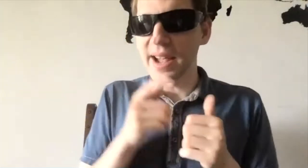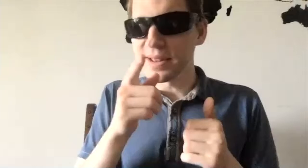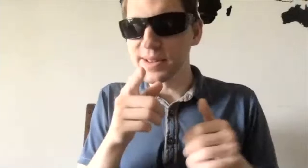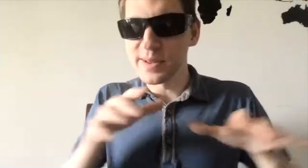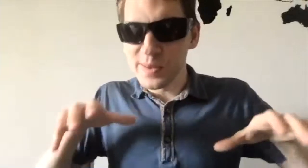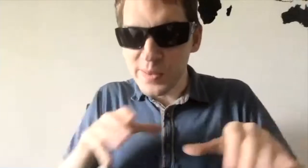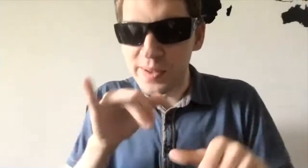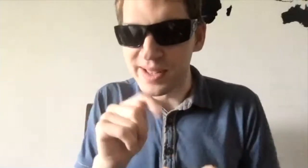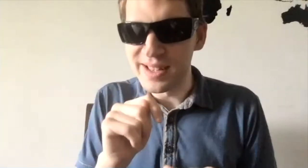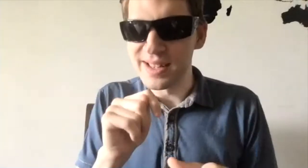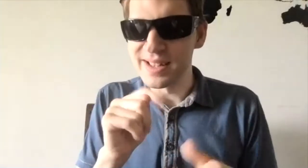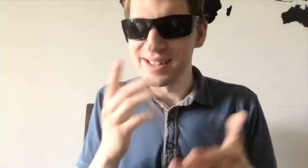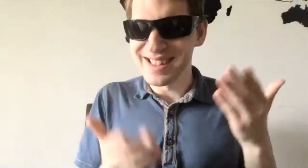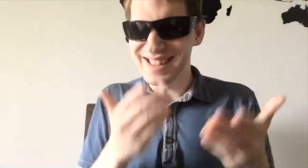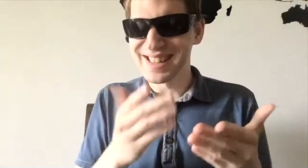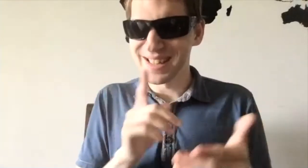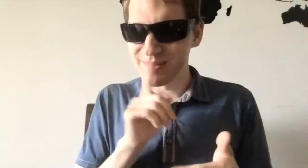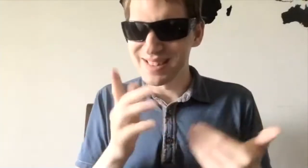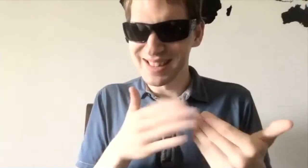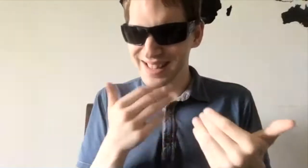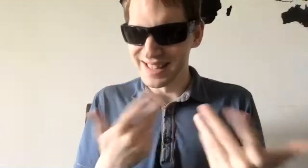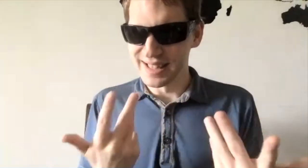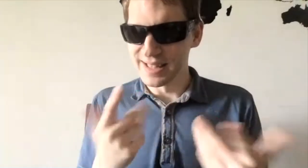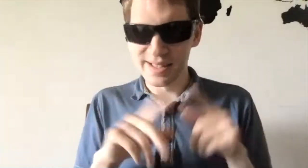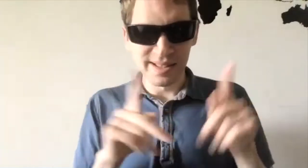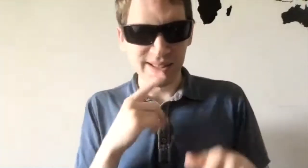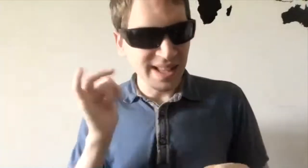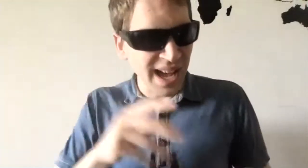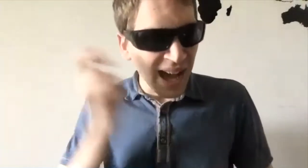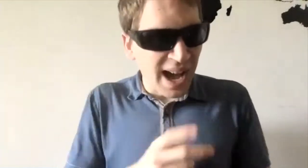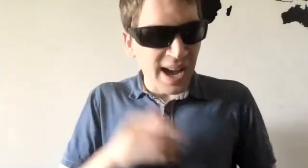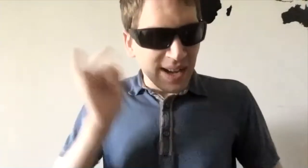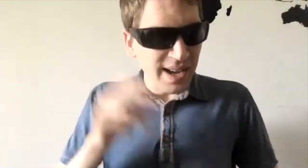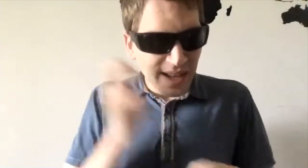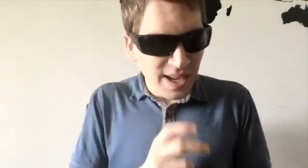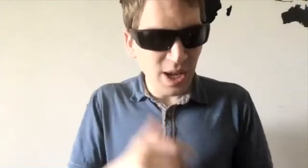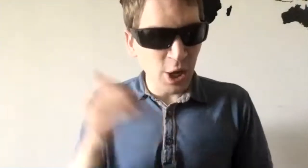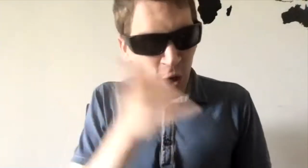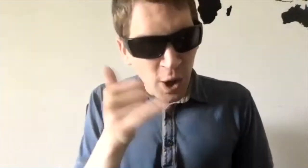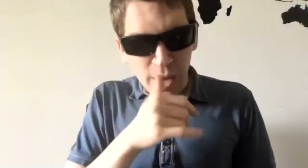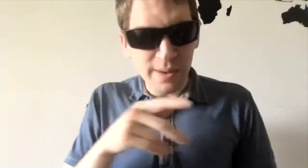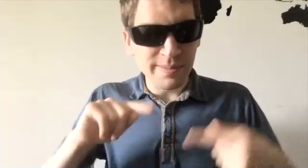How I do it and you just get up and you face those challenges. Yeah, it's hard. Yeah, it was